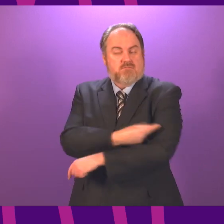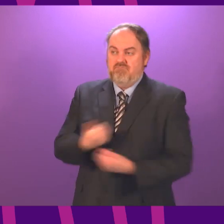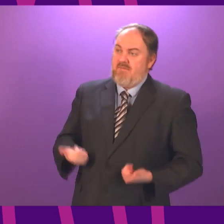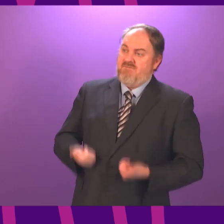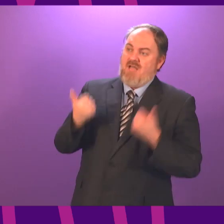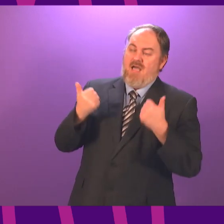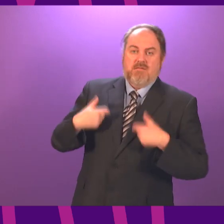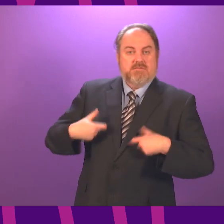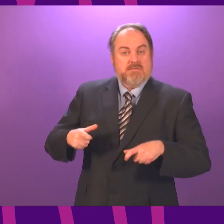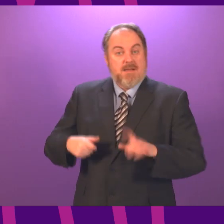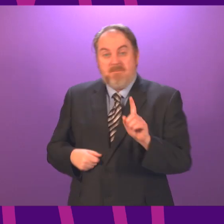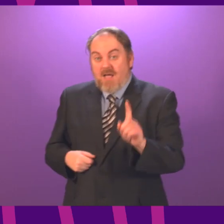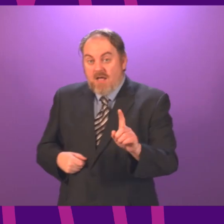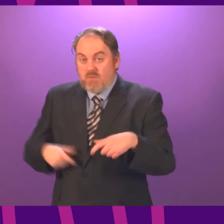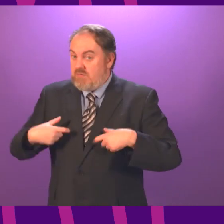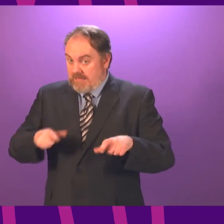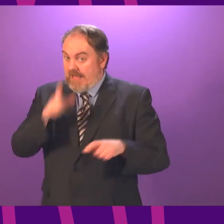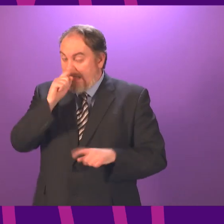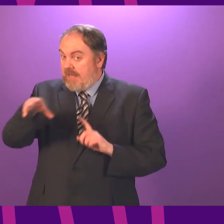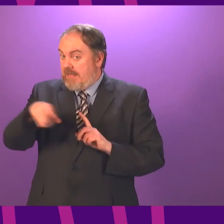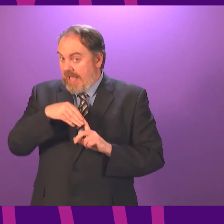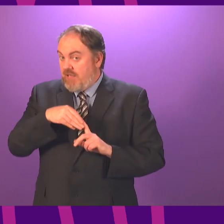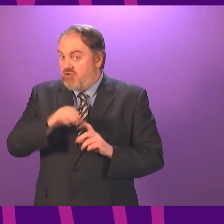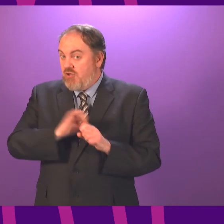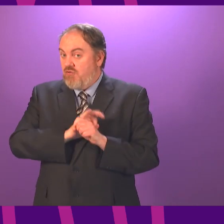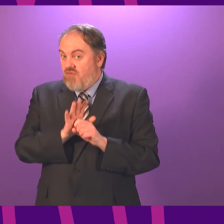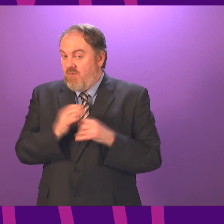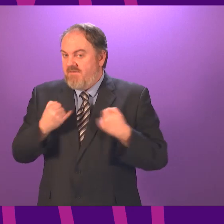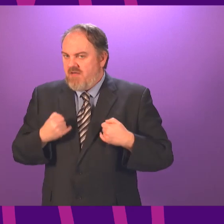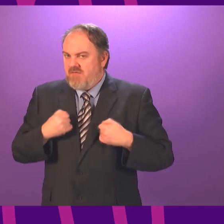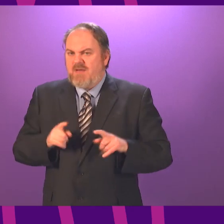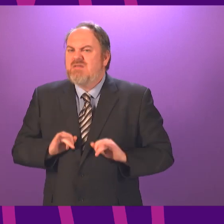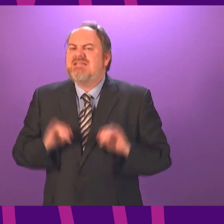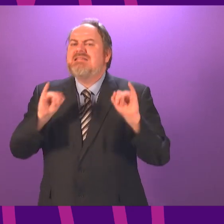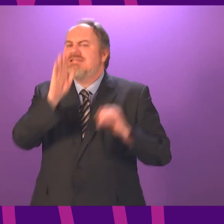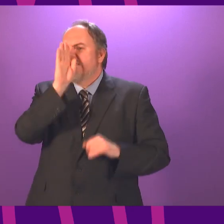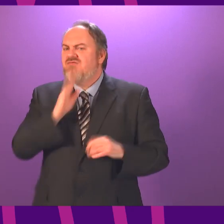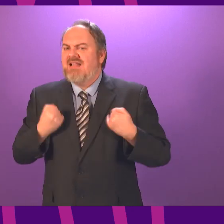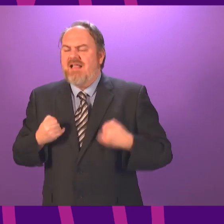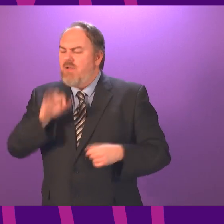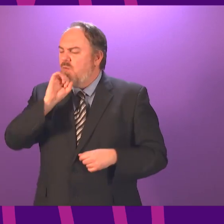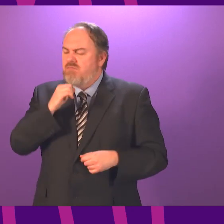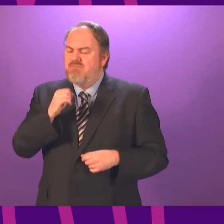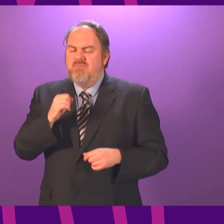they can still get Covid, albeit, we would hope, in a much milder form and avoiding hospitalisation.